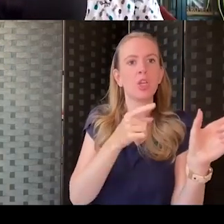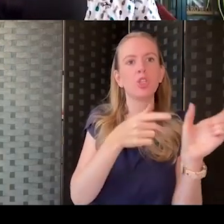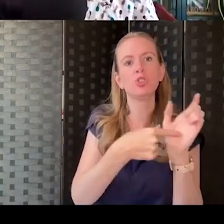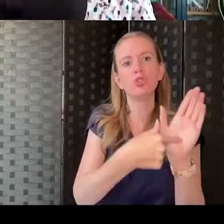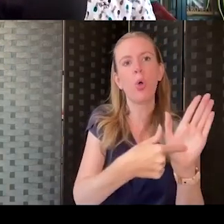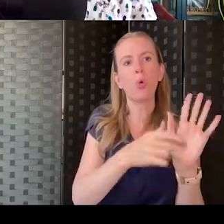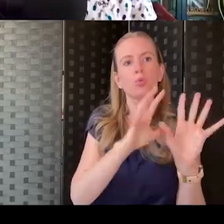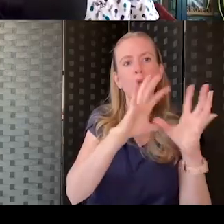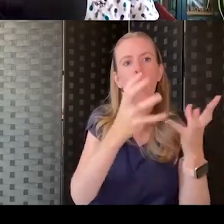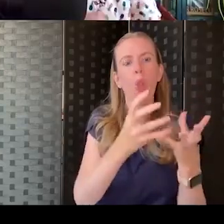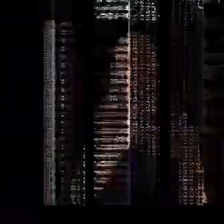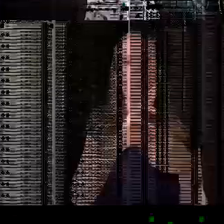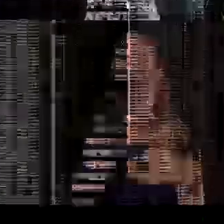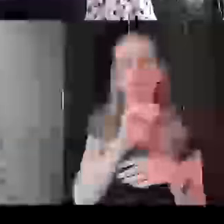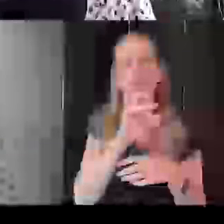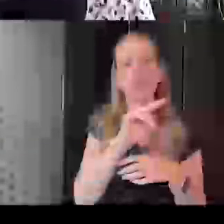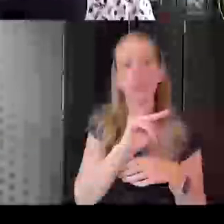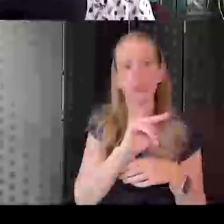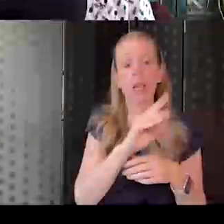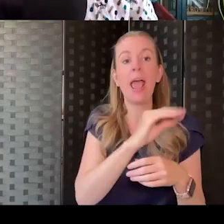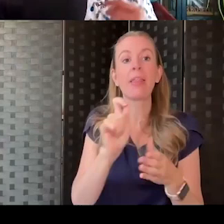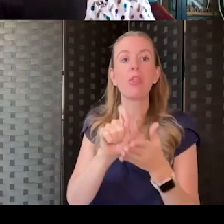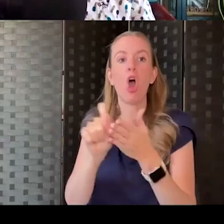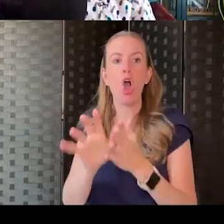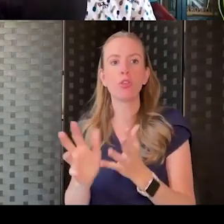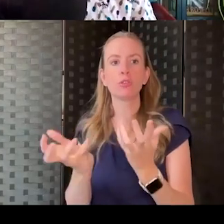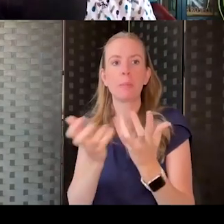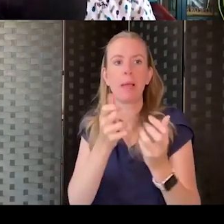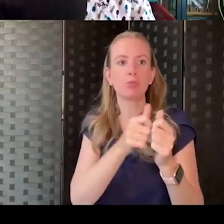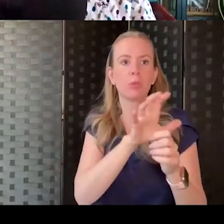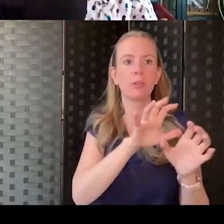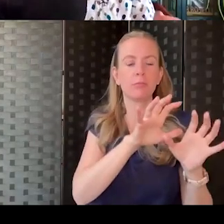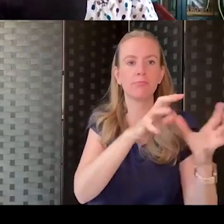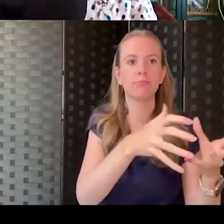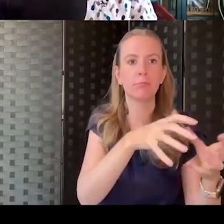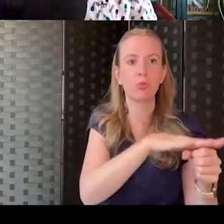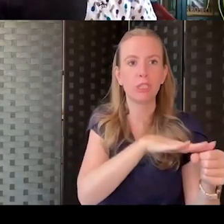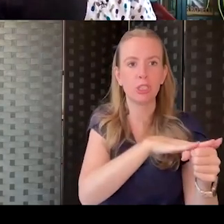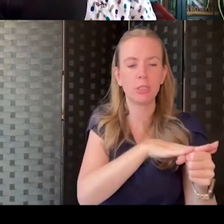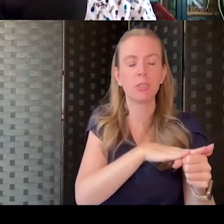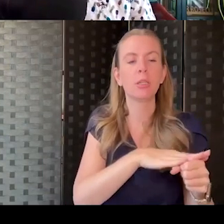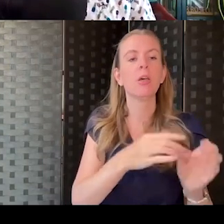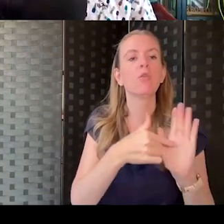row headers for authors span those global regions. For example, there are three authors in the Europe